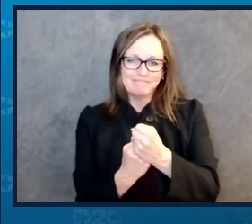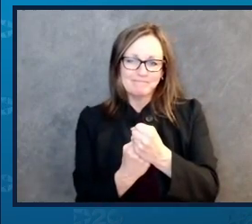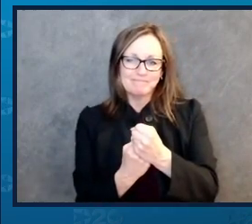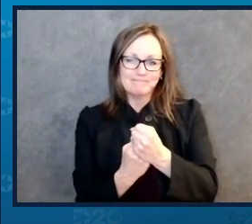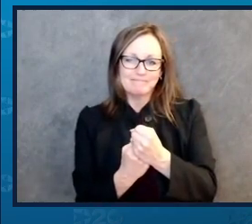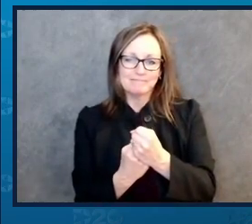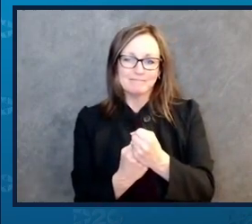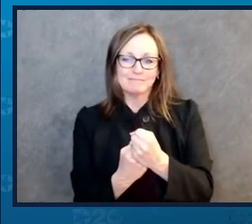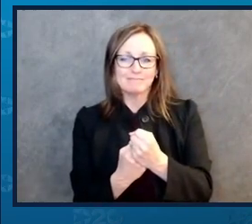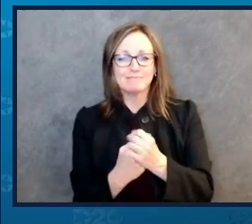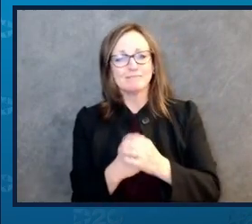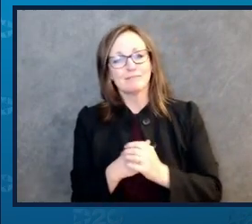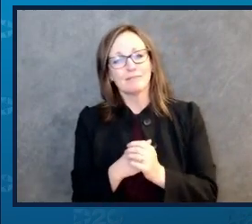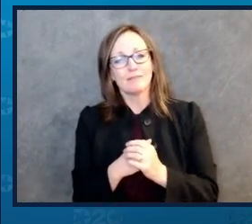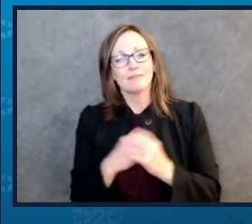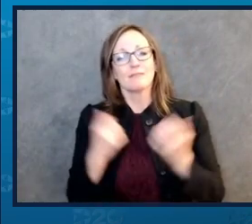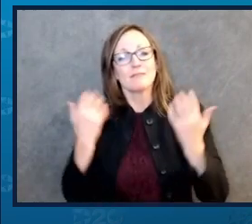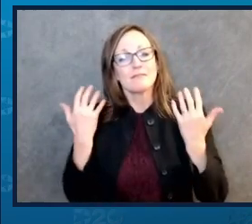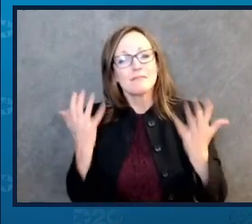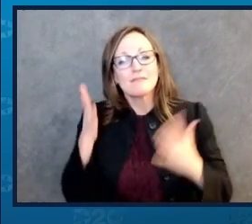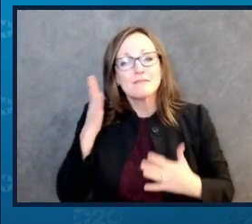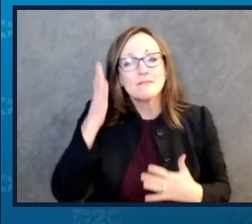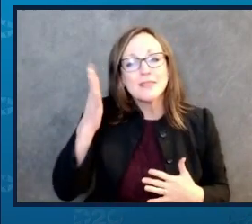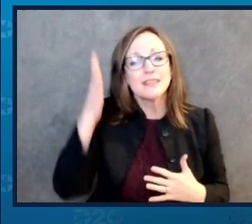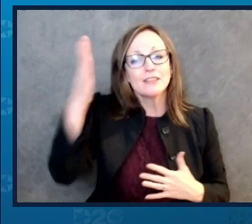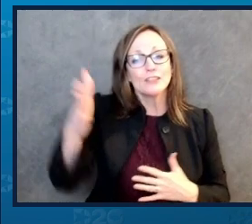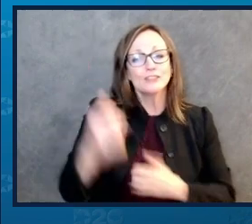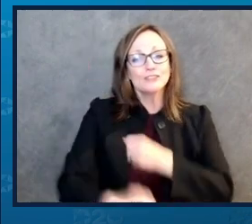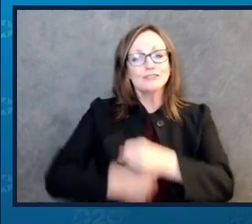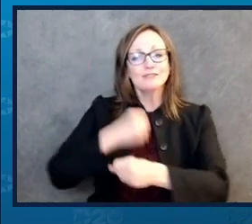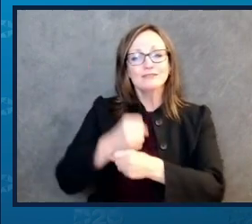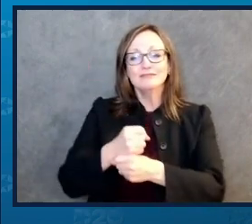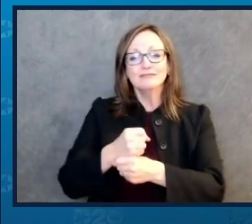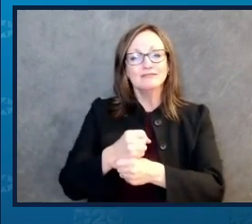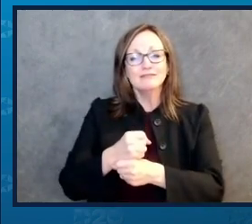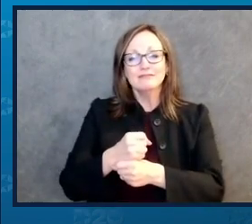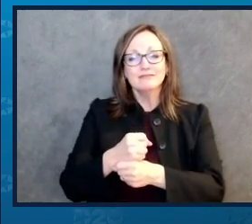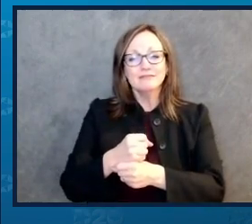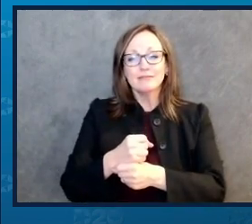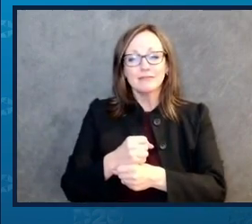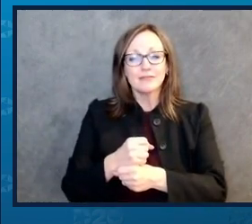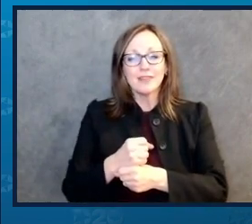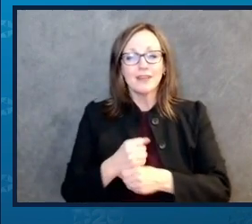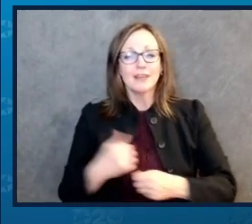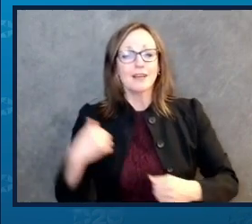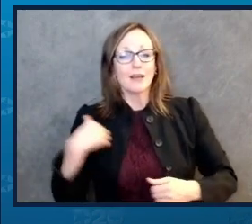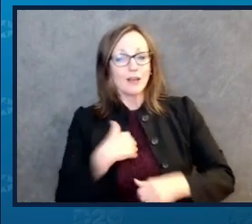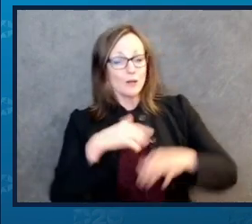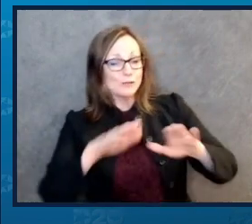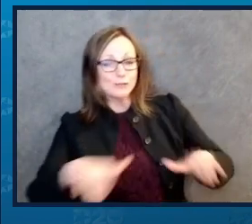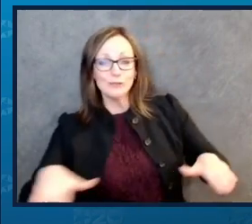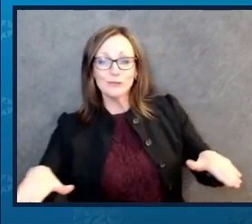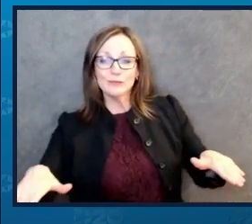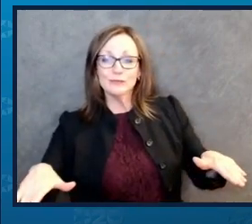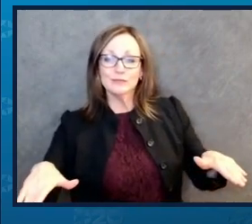WILL HAVE PASSED AND OUR CHILDREN AND GRANDCHILDREN WILL